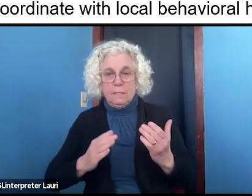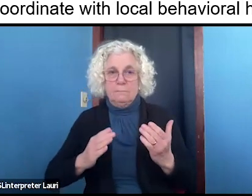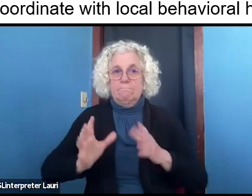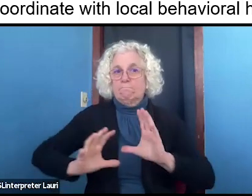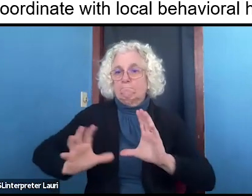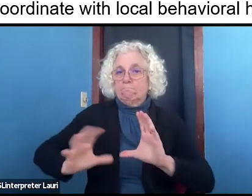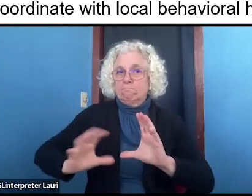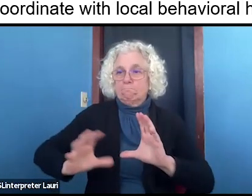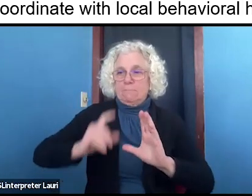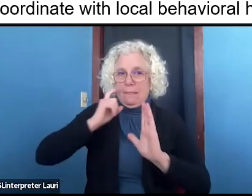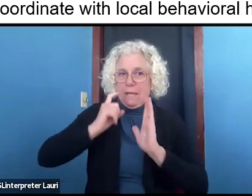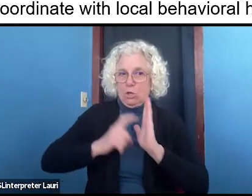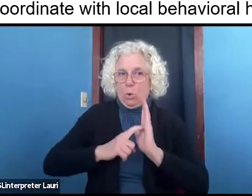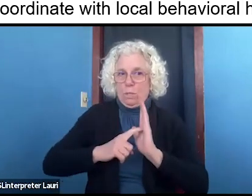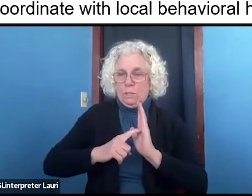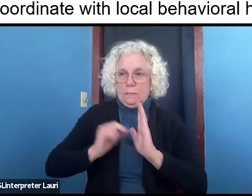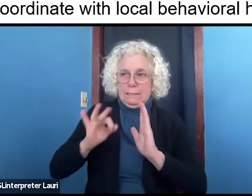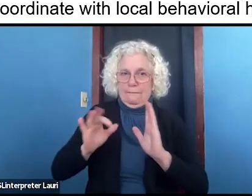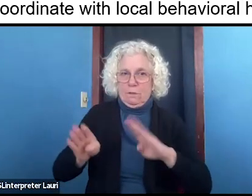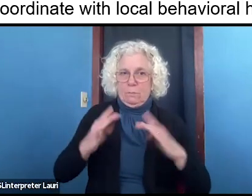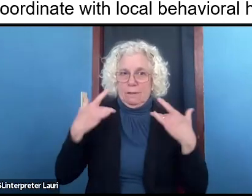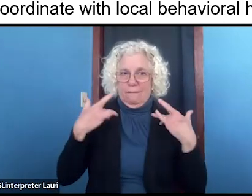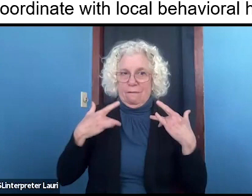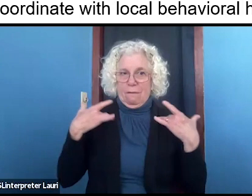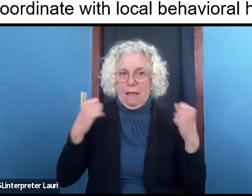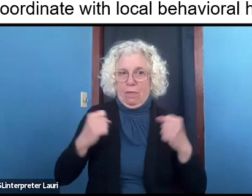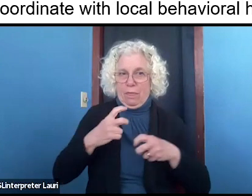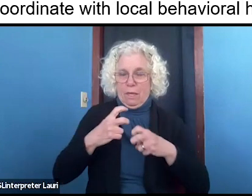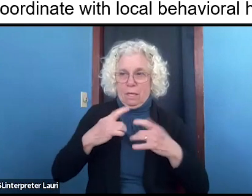behavioral health concerns, and coordinate with local behavioral health entities